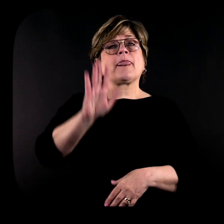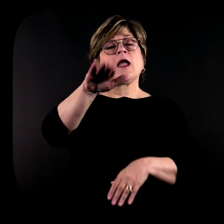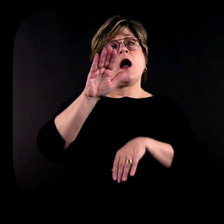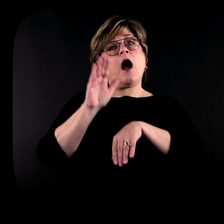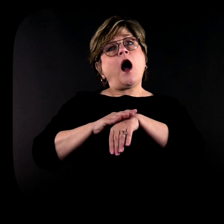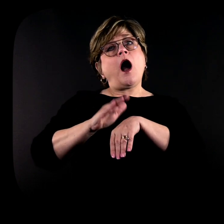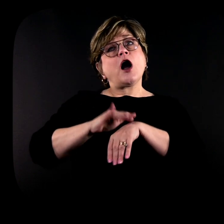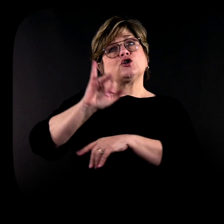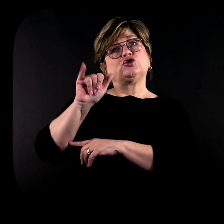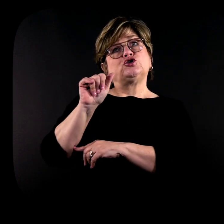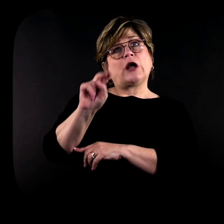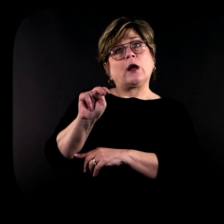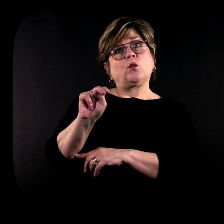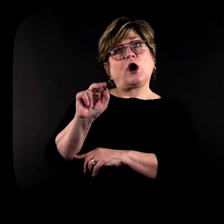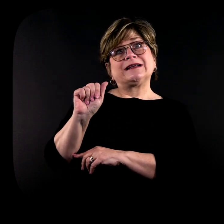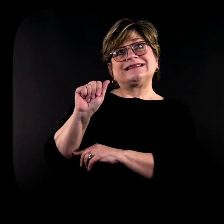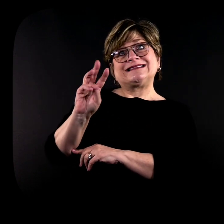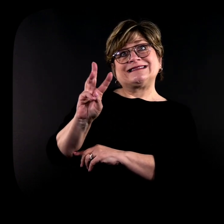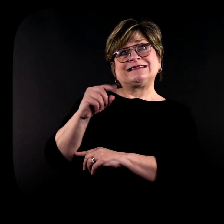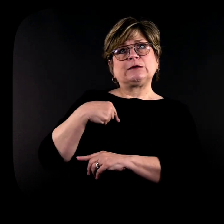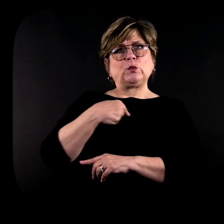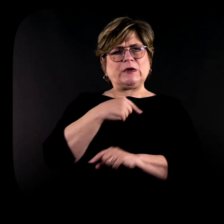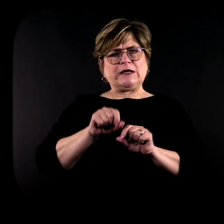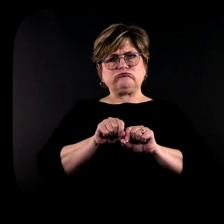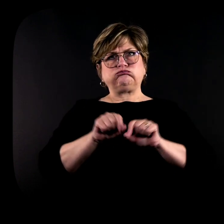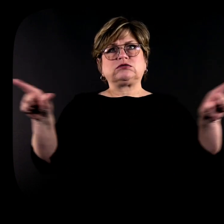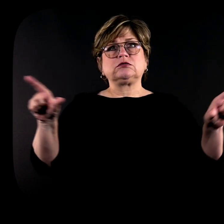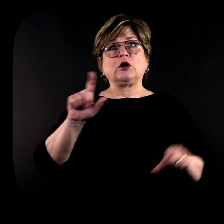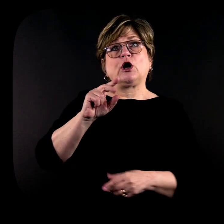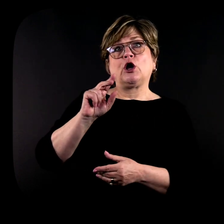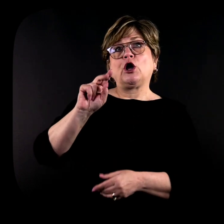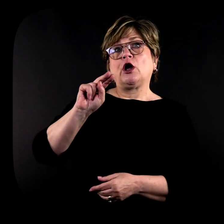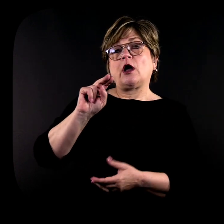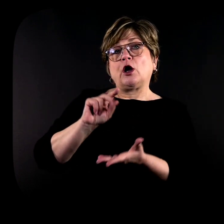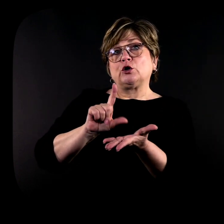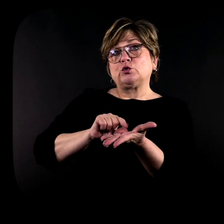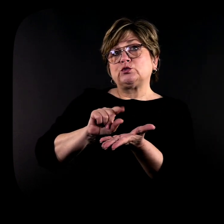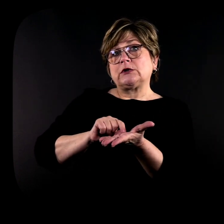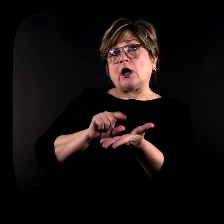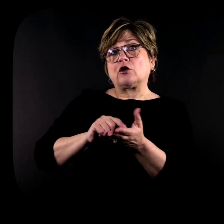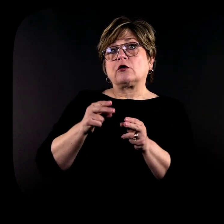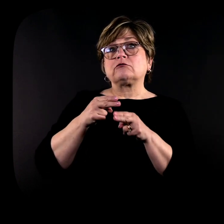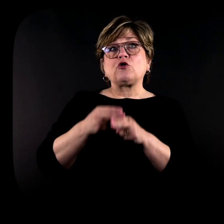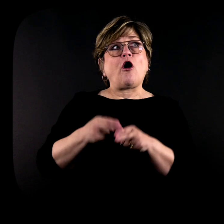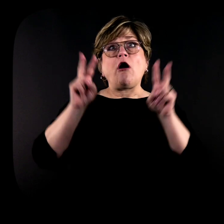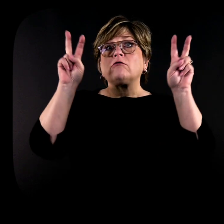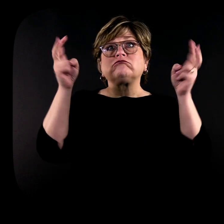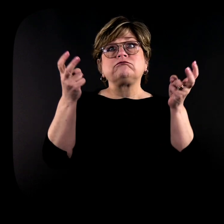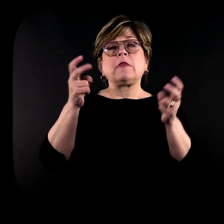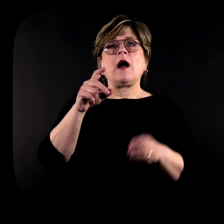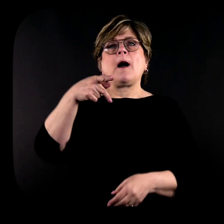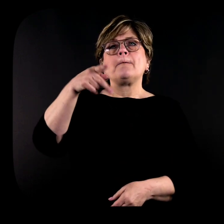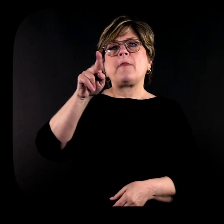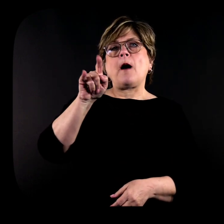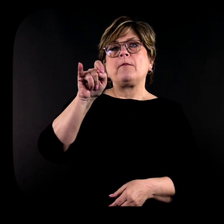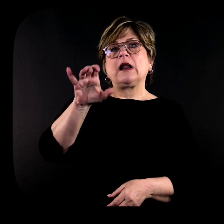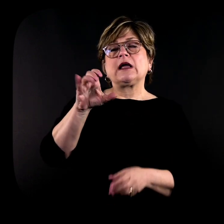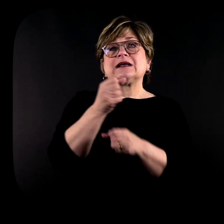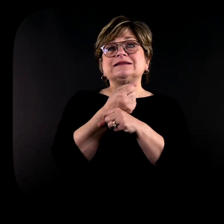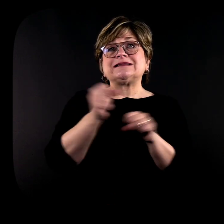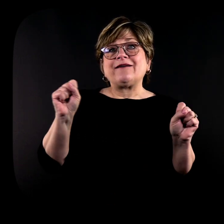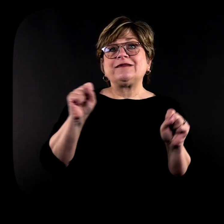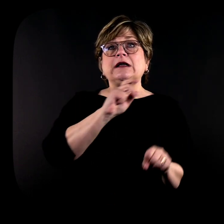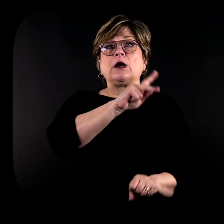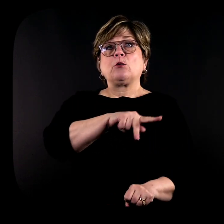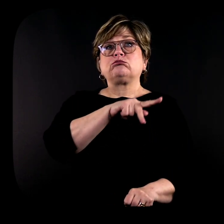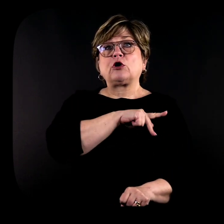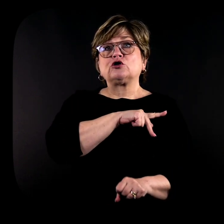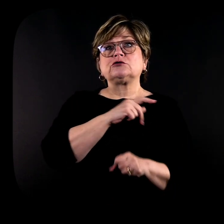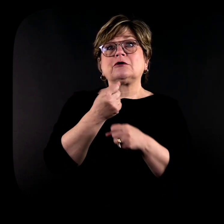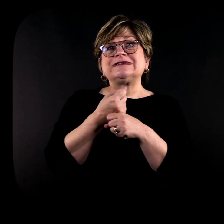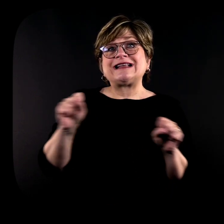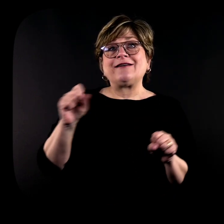On January 16, we sent a newsletter called “Public Safety, Personal Safety, and Your